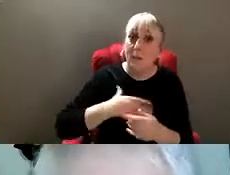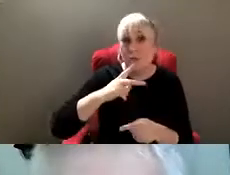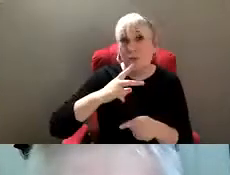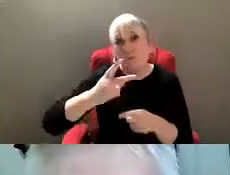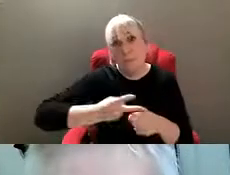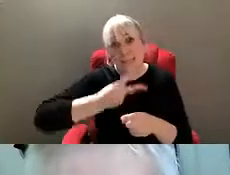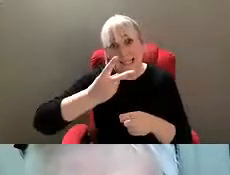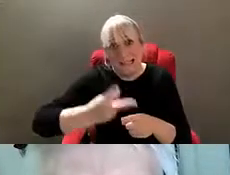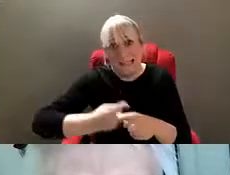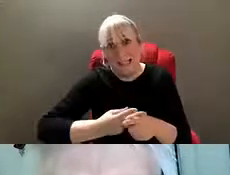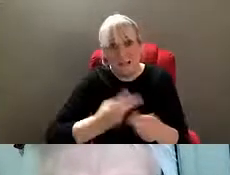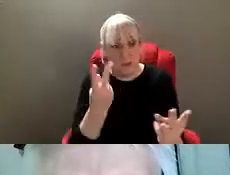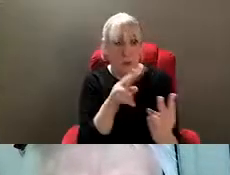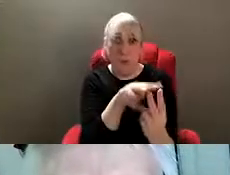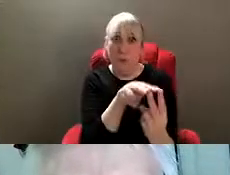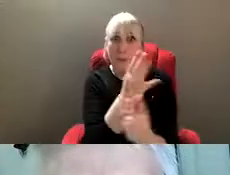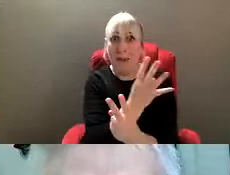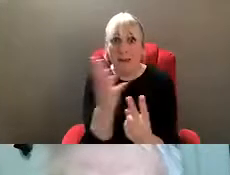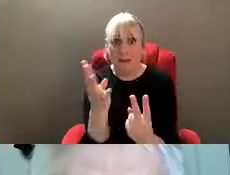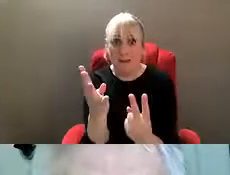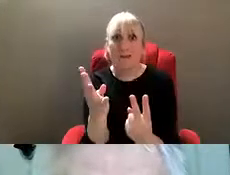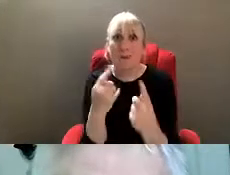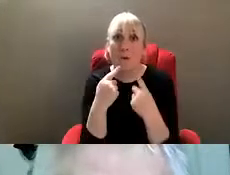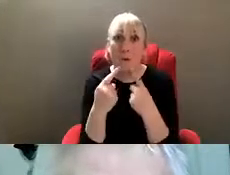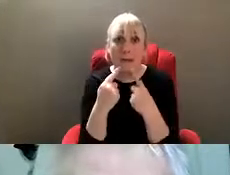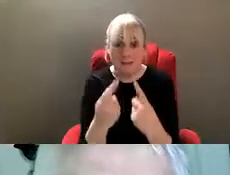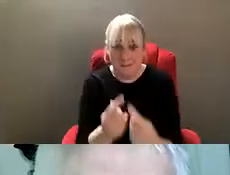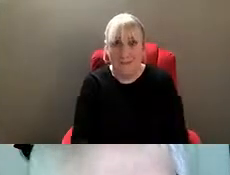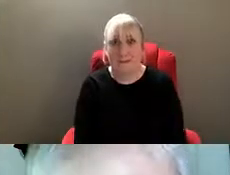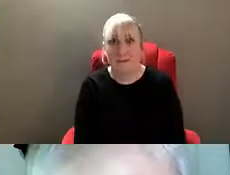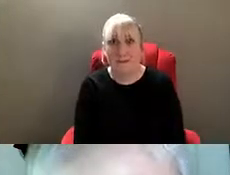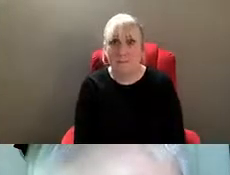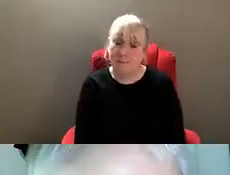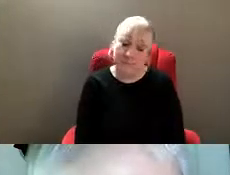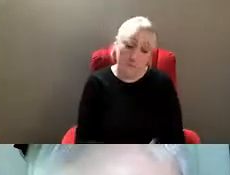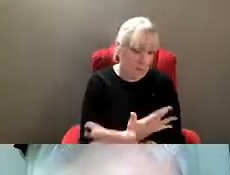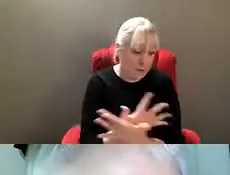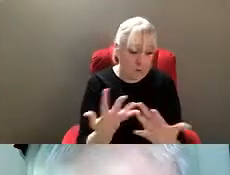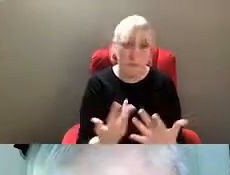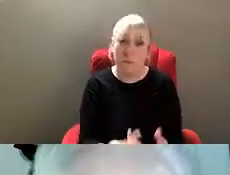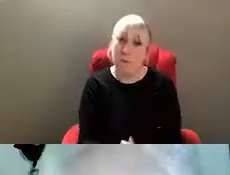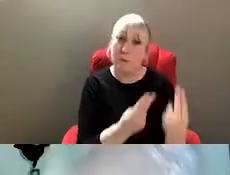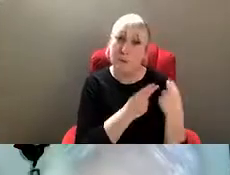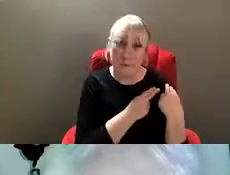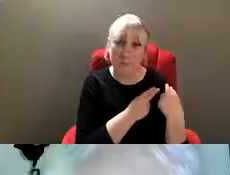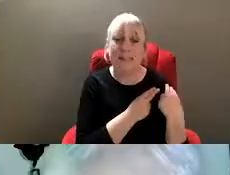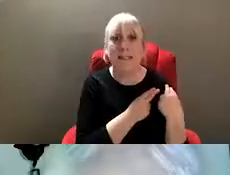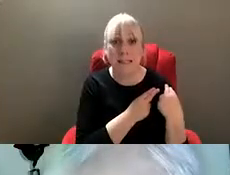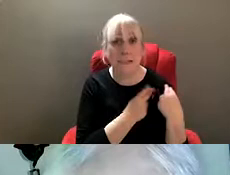two of the panelists said before me and how a lot of responsibility actually go to women and